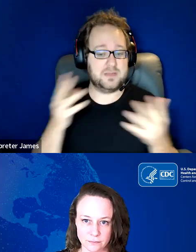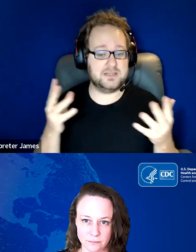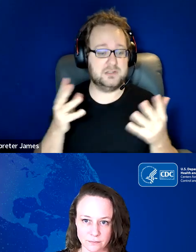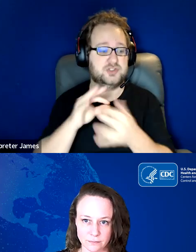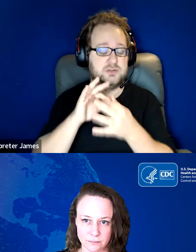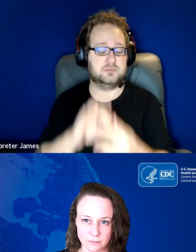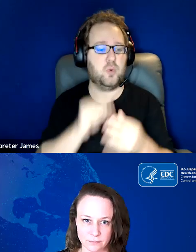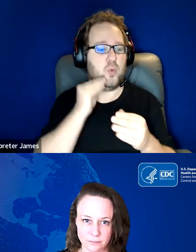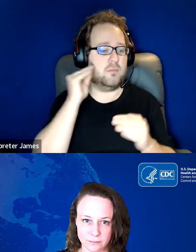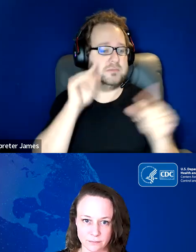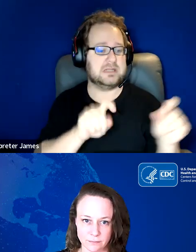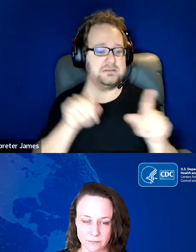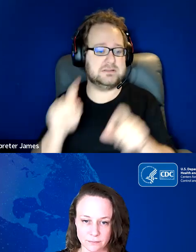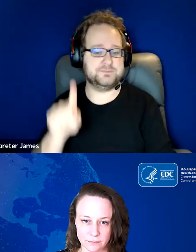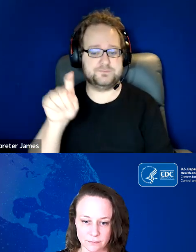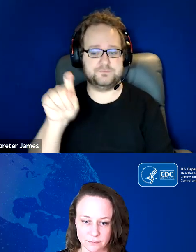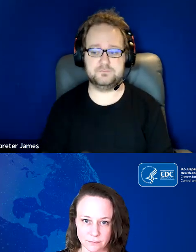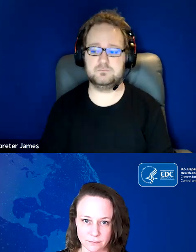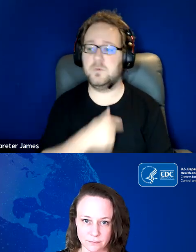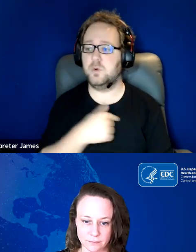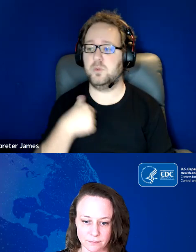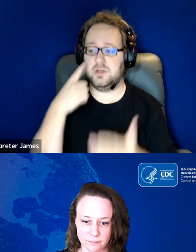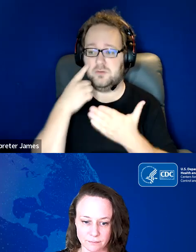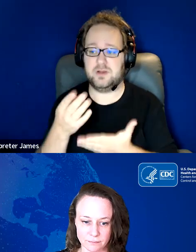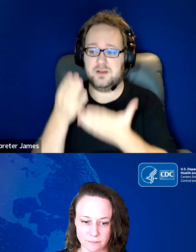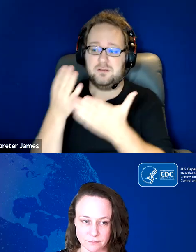» There Cohn: We recommend if